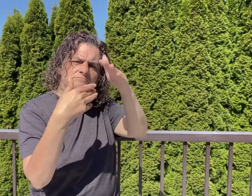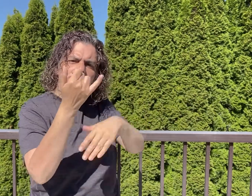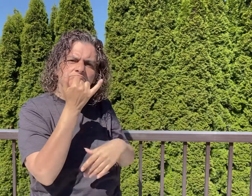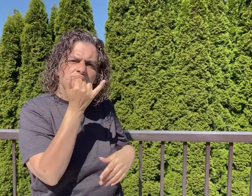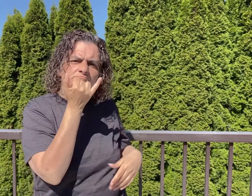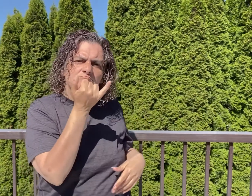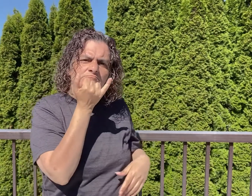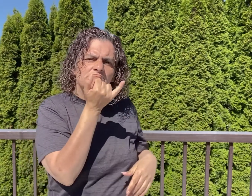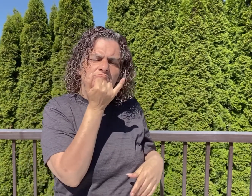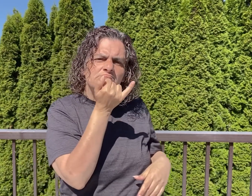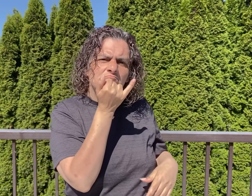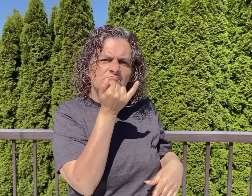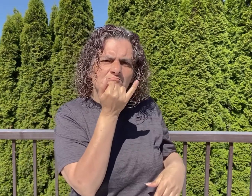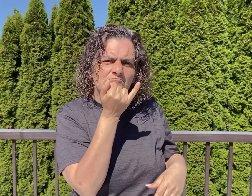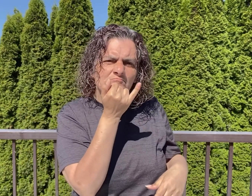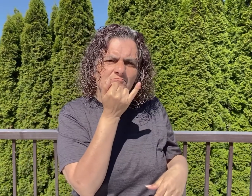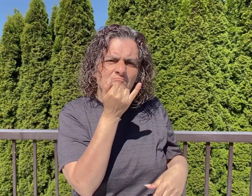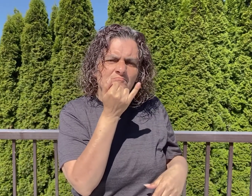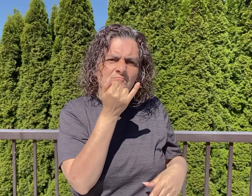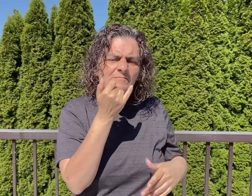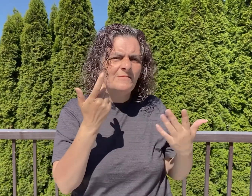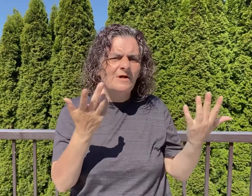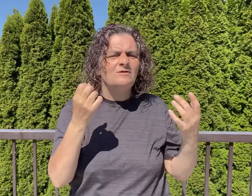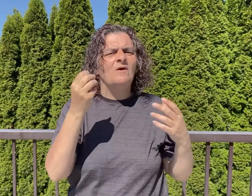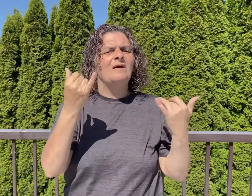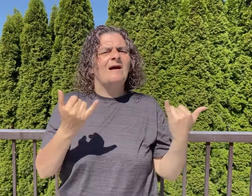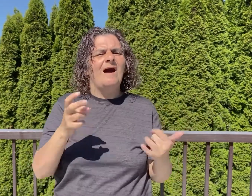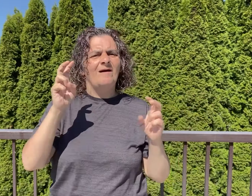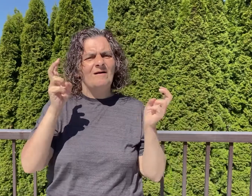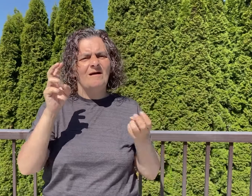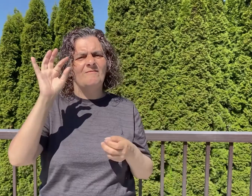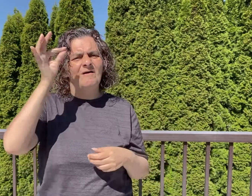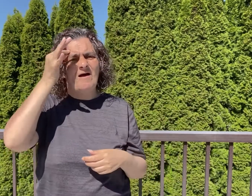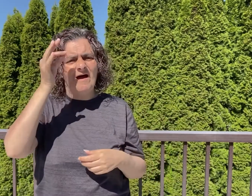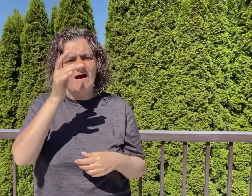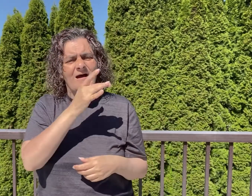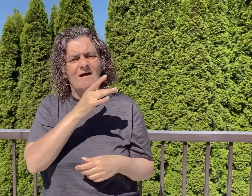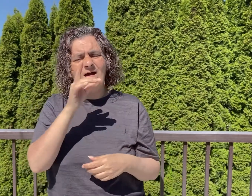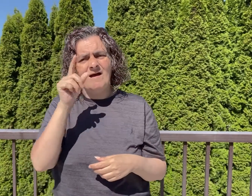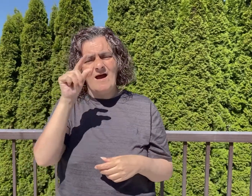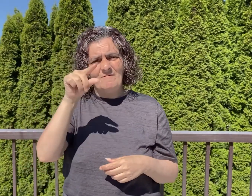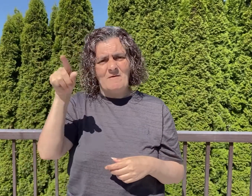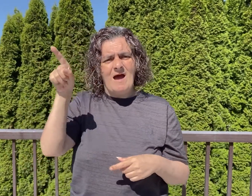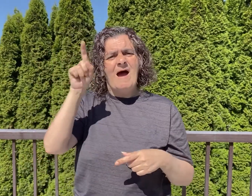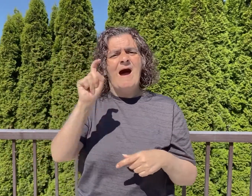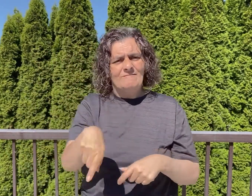What's the issue? Now, the federal government has